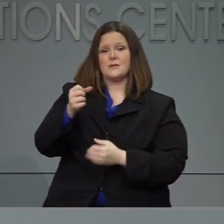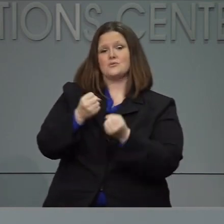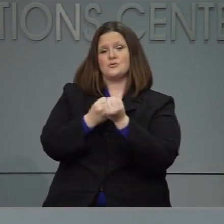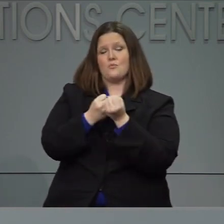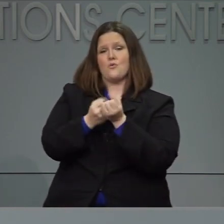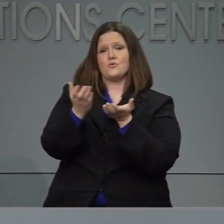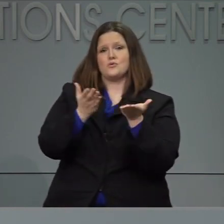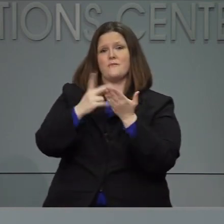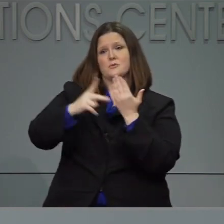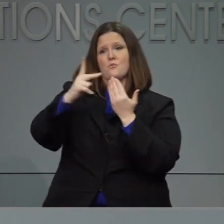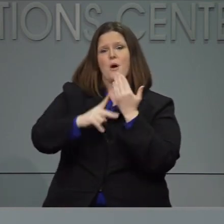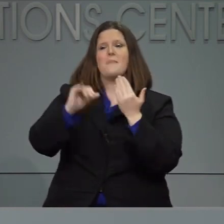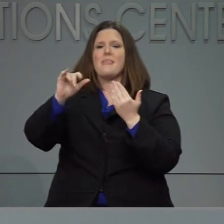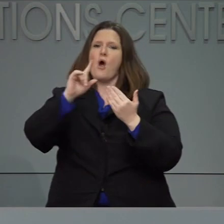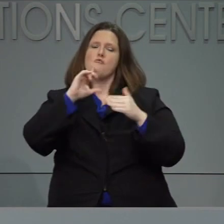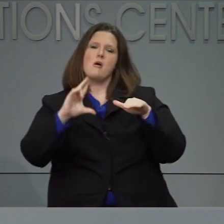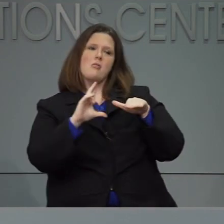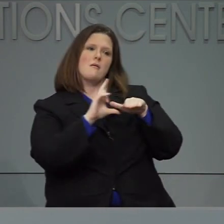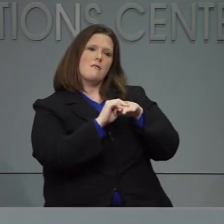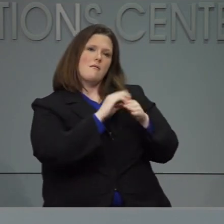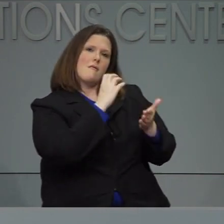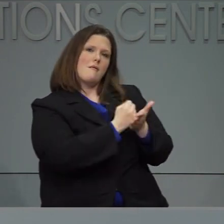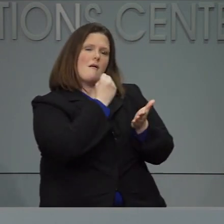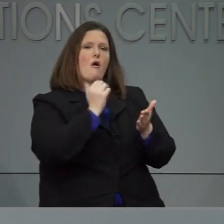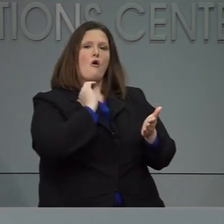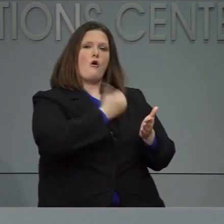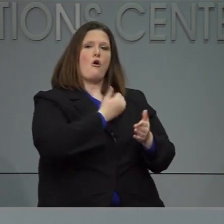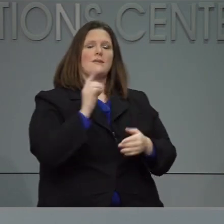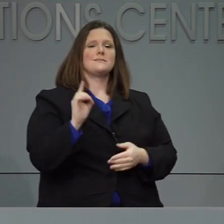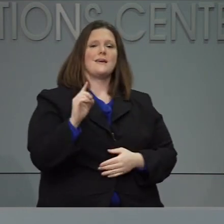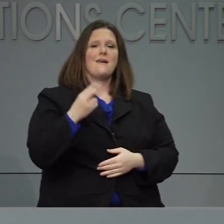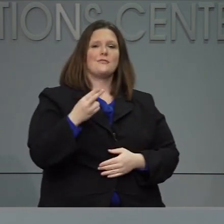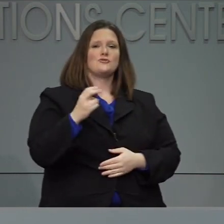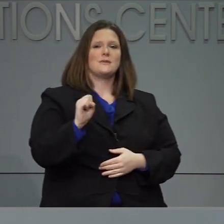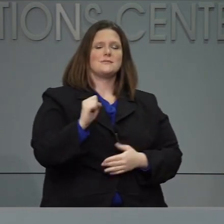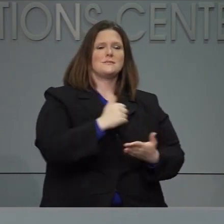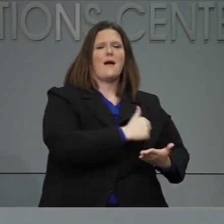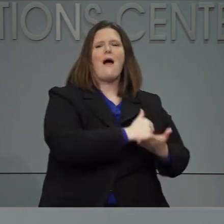WORK TO ADDRESS THE NON-MEDICAL DRIVERS OF HEALTH AND TAPS INTO